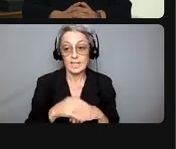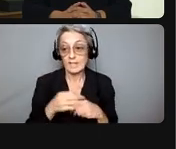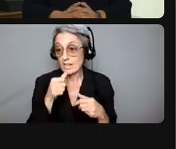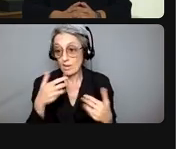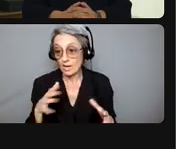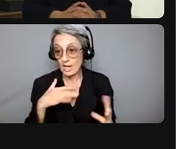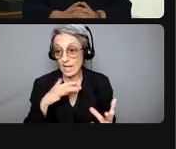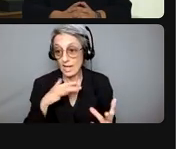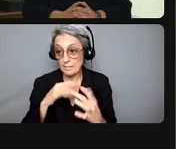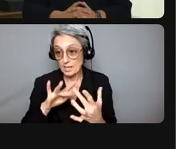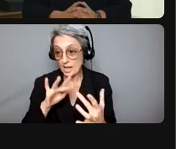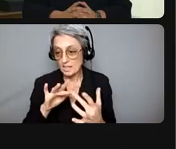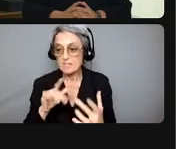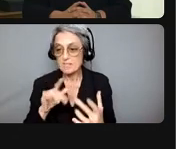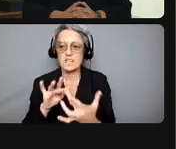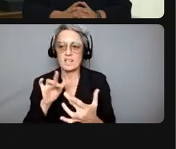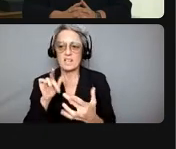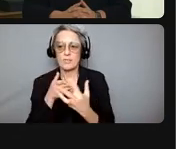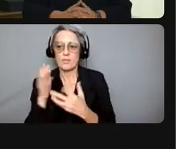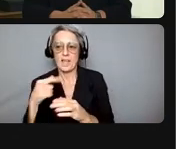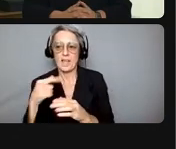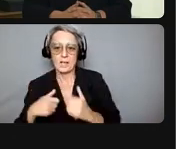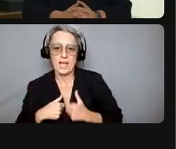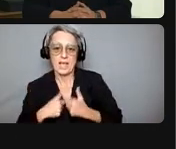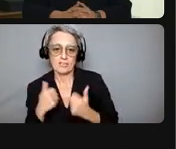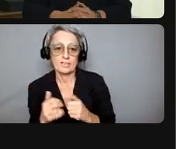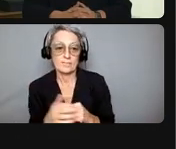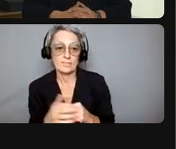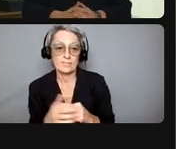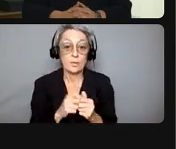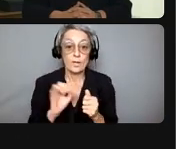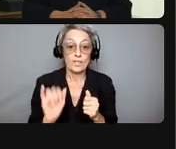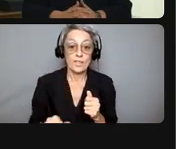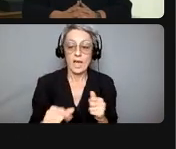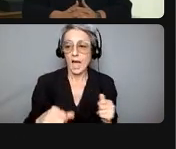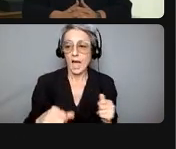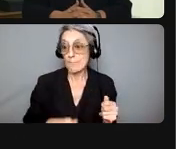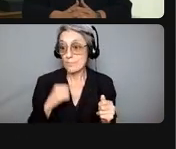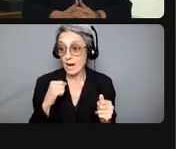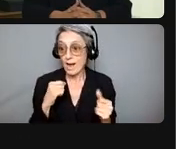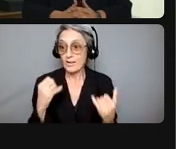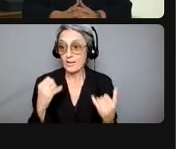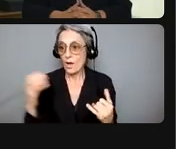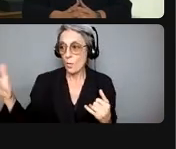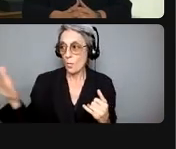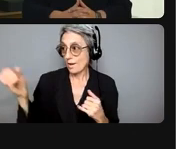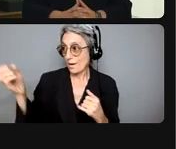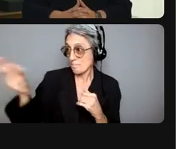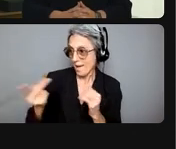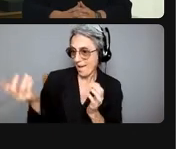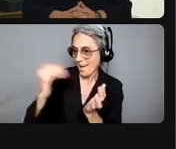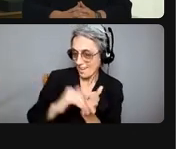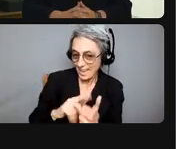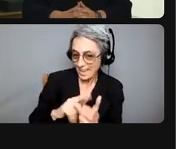And with that, I am so proud to welcome back Lisa Jackson to the federal government.